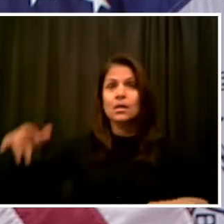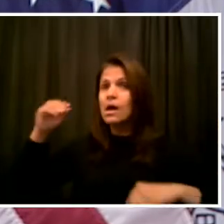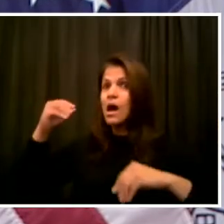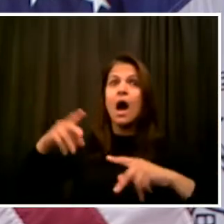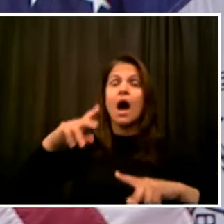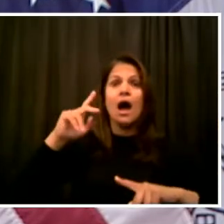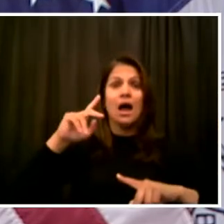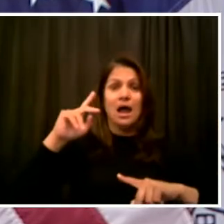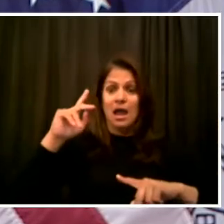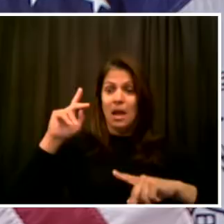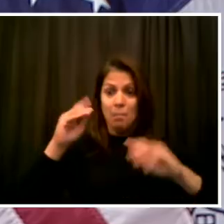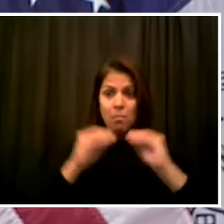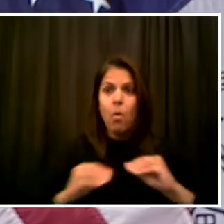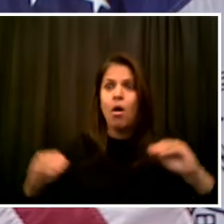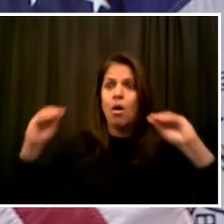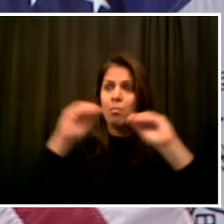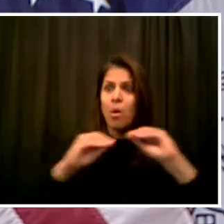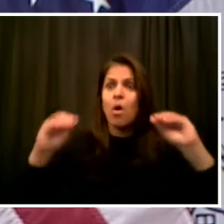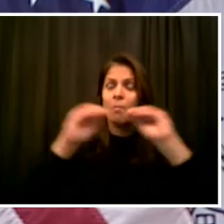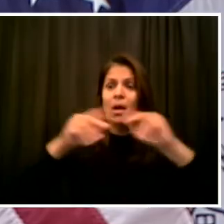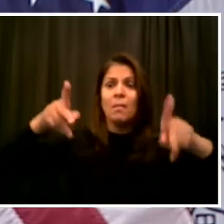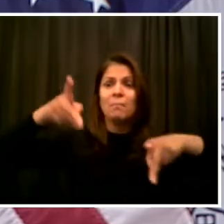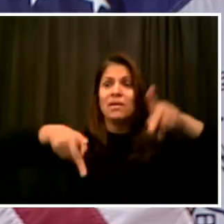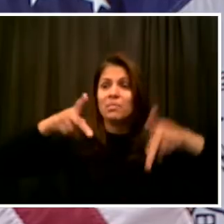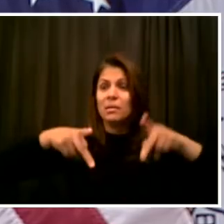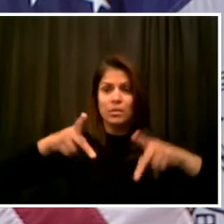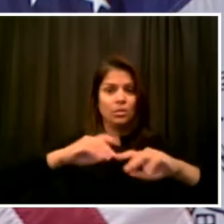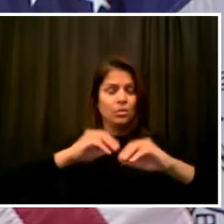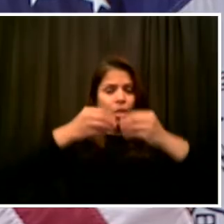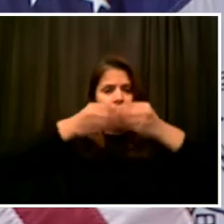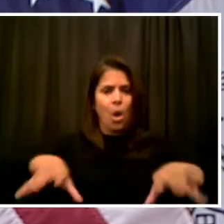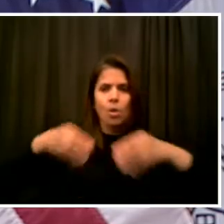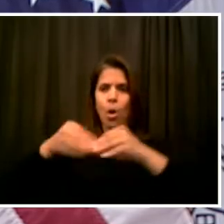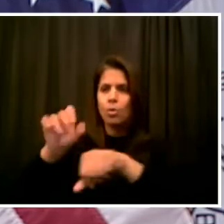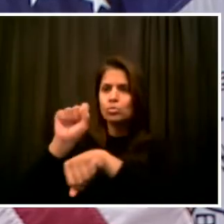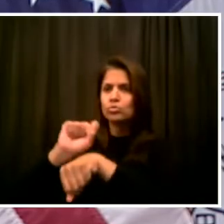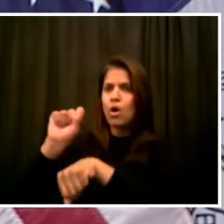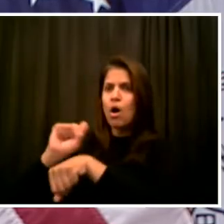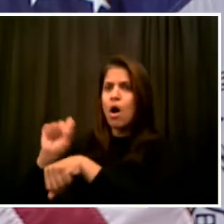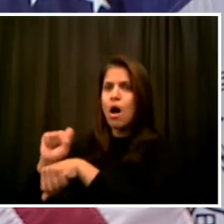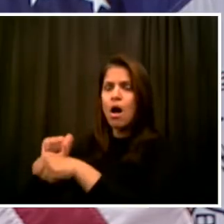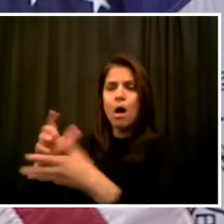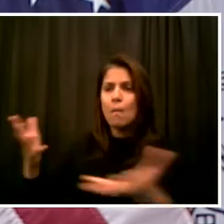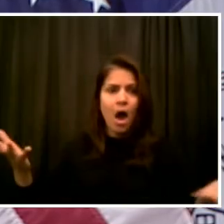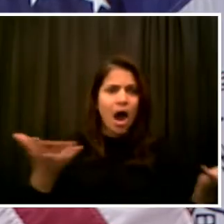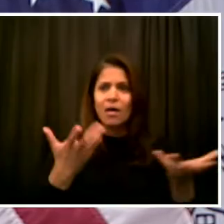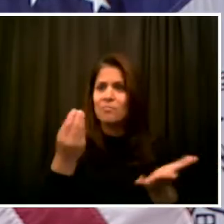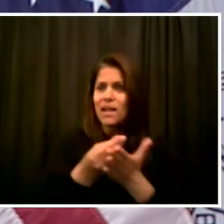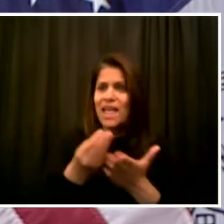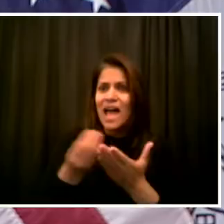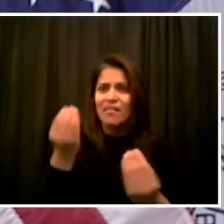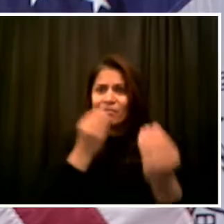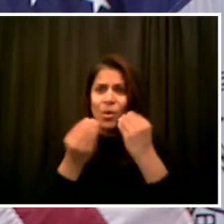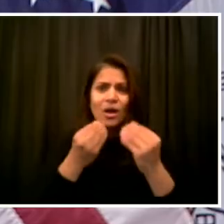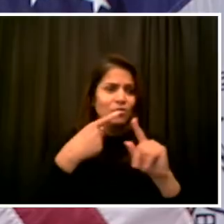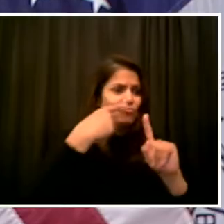TOUGH REALITY WE'RE HEARING WHIT TEH NMUBER OF PEOPLE UNEMPLOYED AND DON'T HAVE A VLIELHIOOD TO PAY OFR OFOD WITH. I NEED THIS